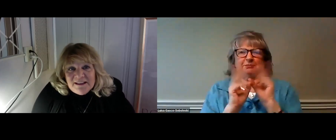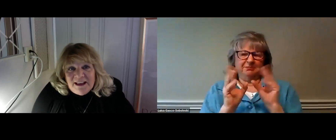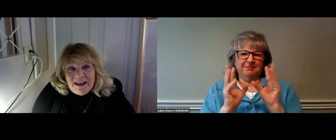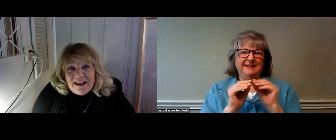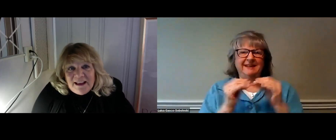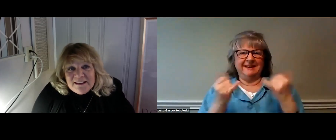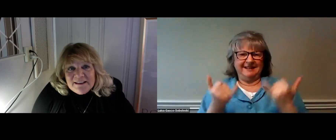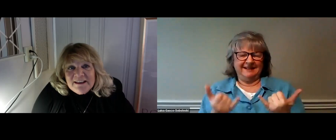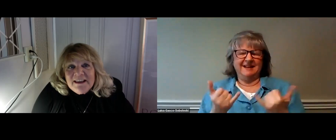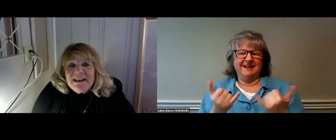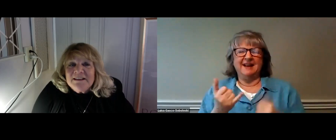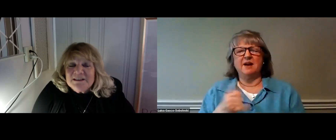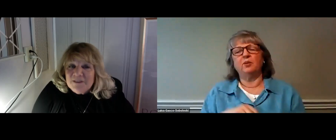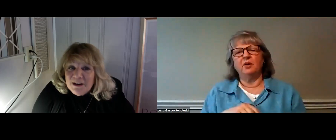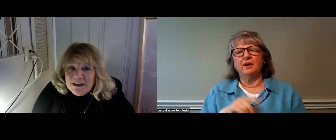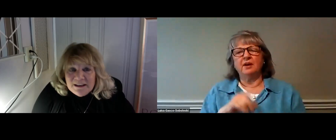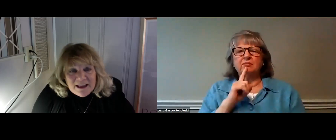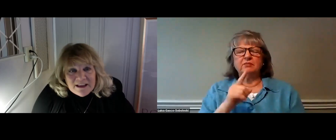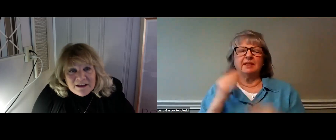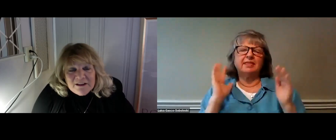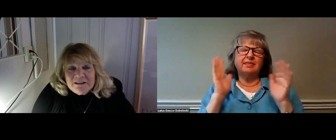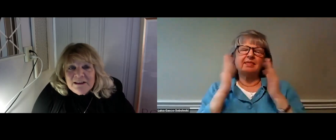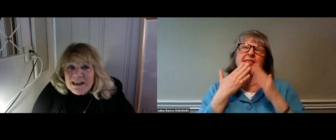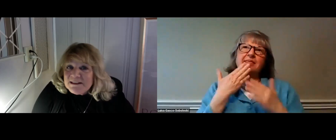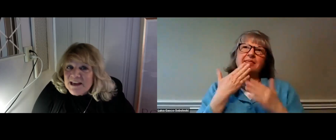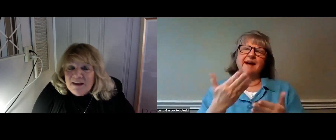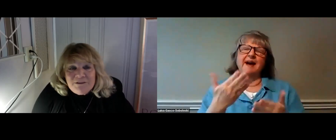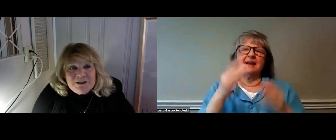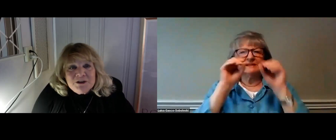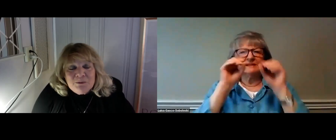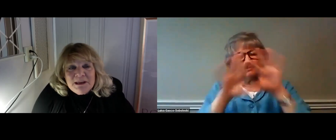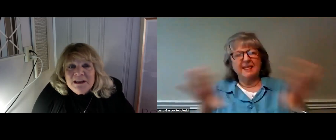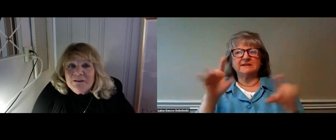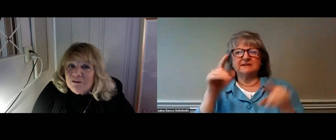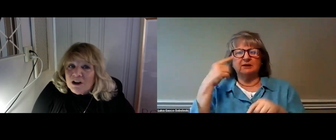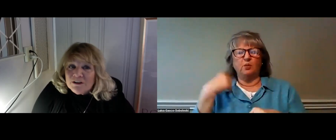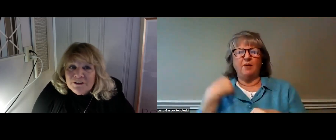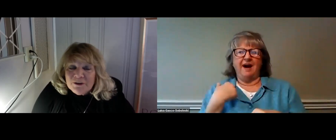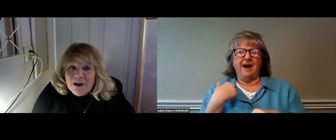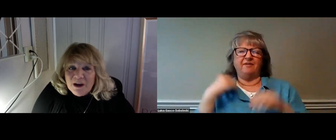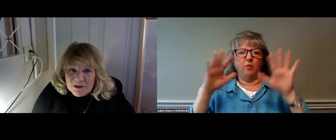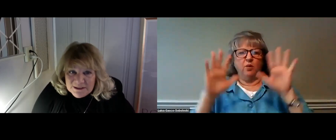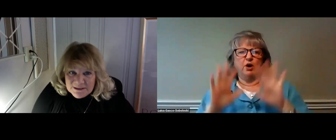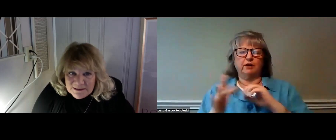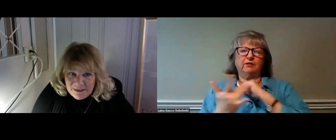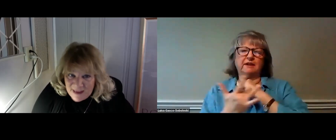It's very nice to have this Zoom meeting for all of you. I want to thank